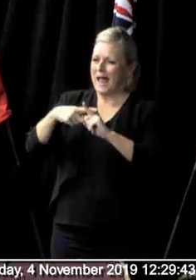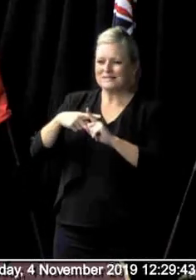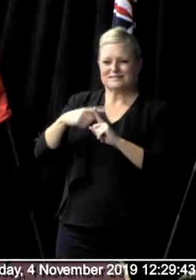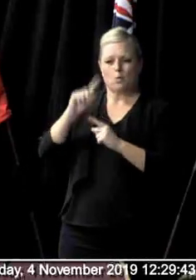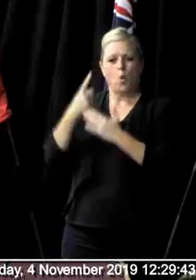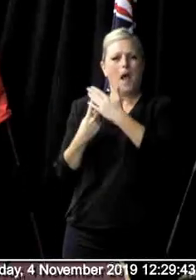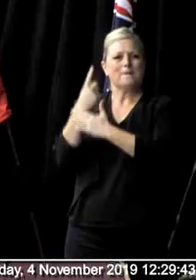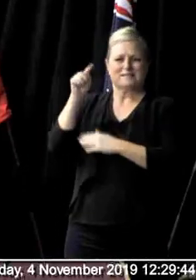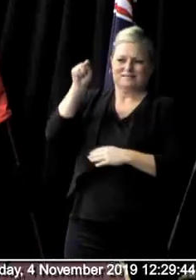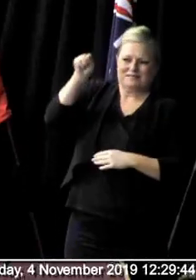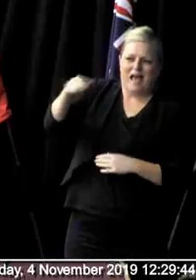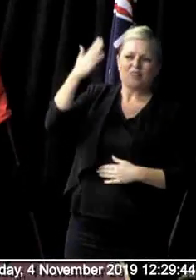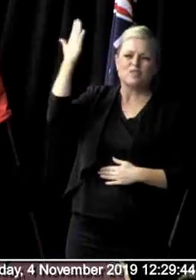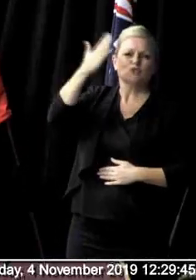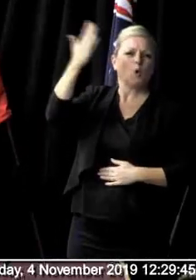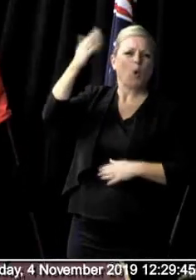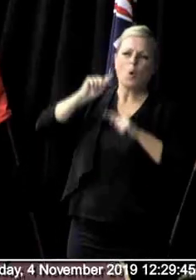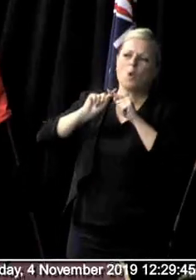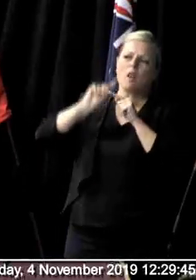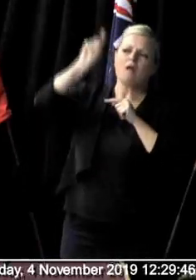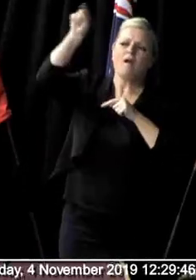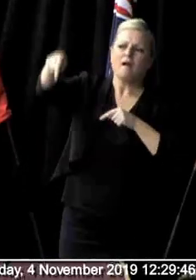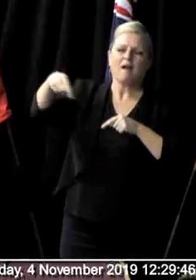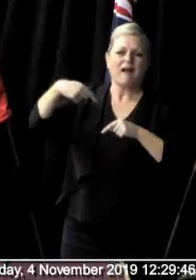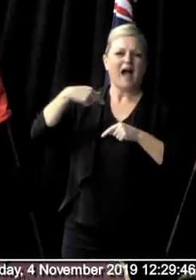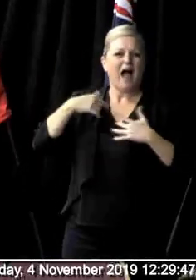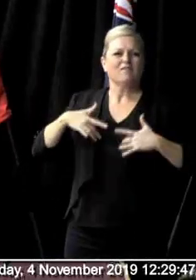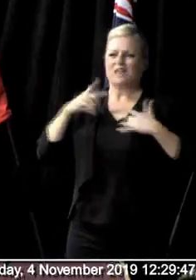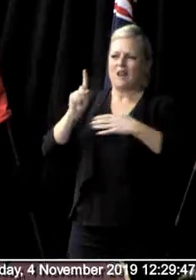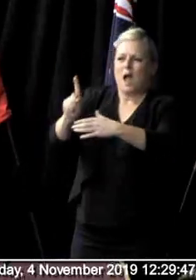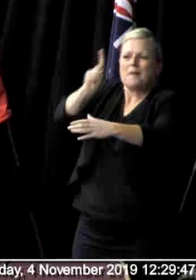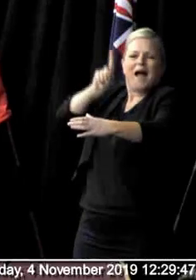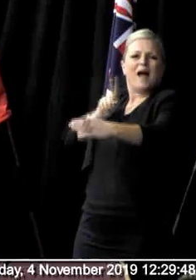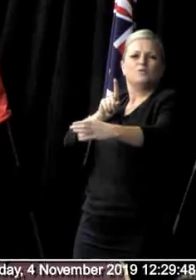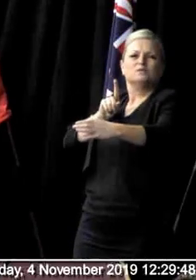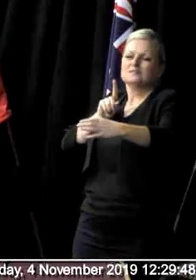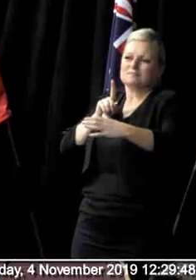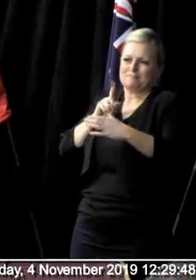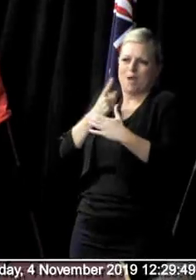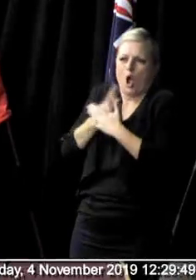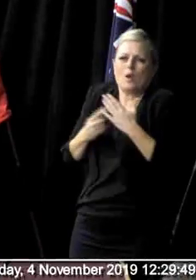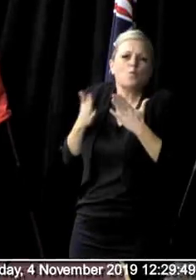So all I could really do was identify issues and work with the school to try and resolve them.